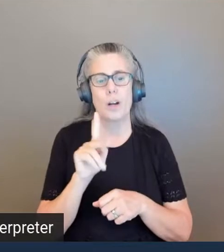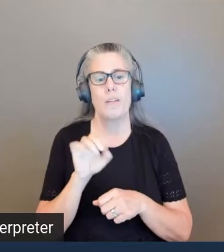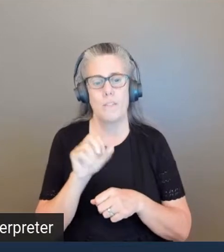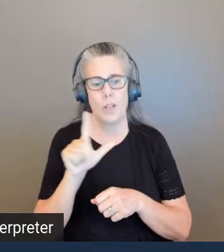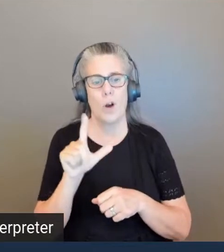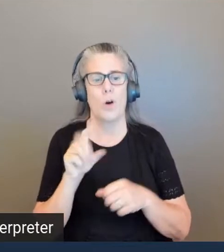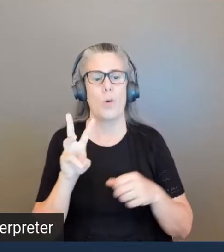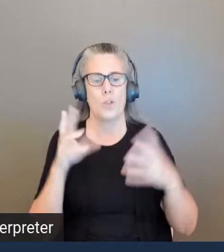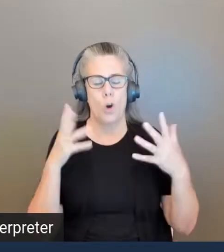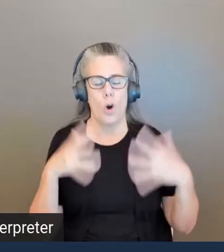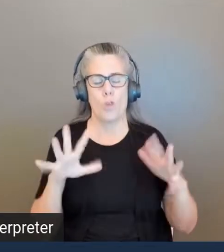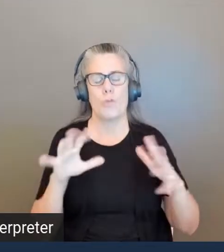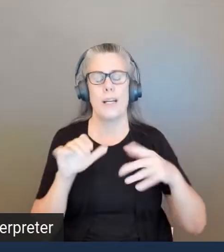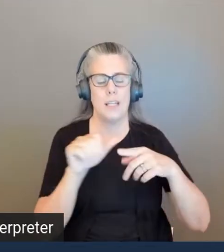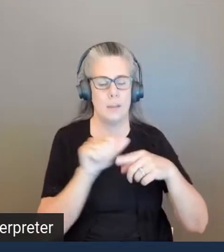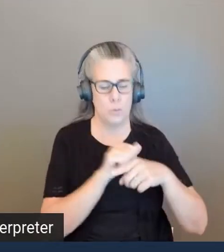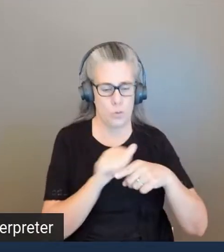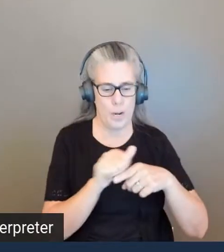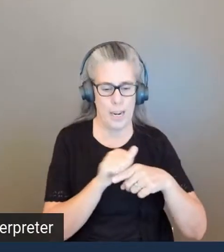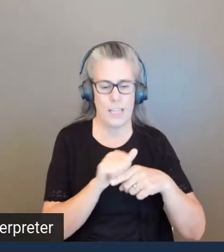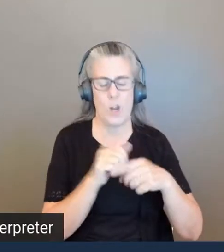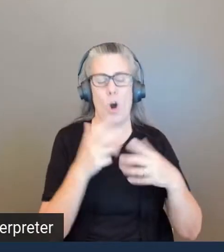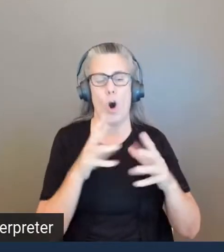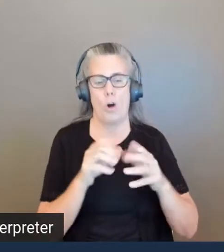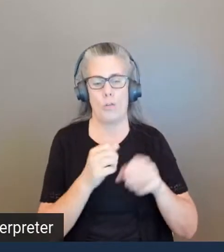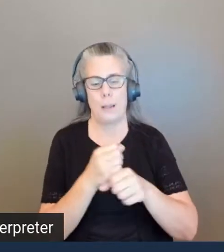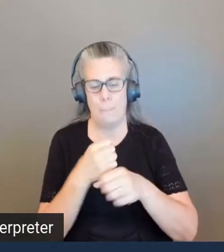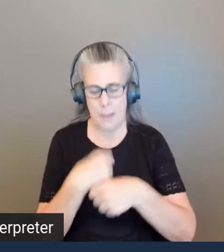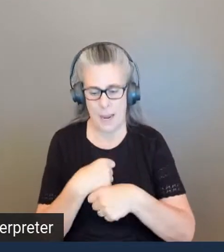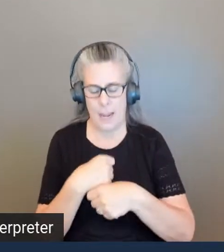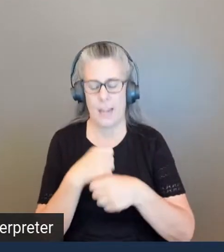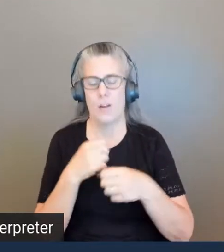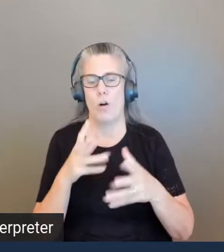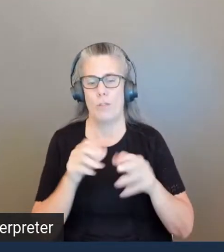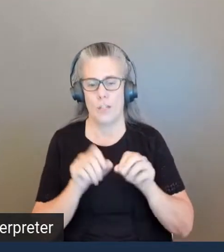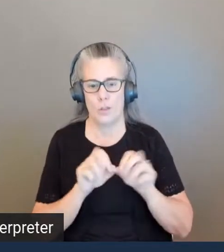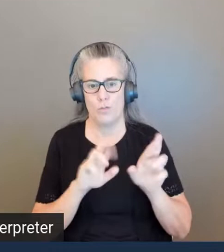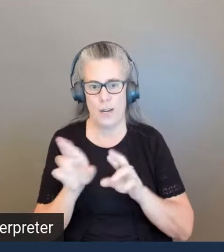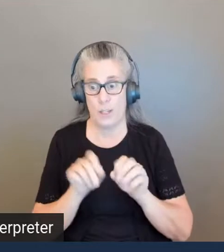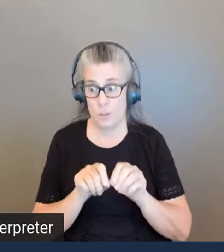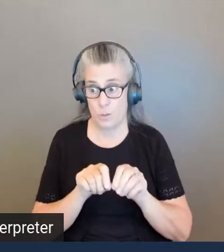And now it's, you're ready to kind of host it, and get integrated with your other applications